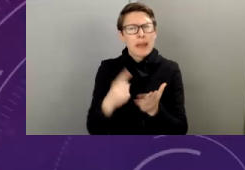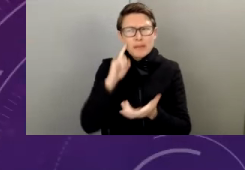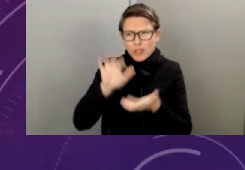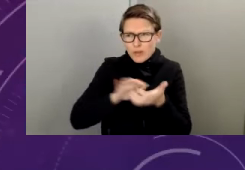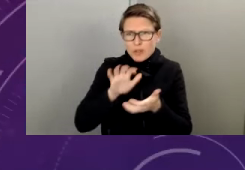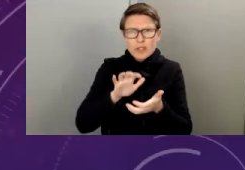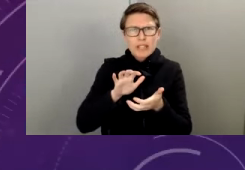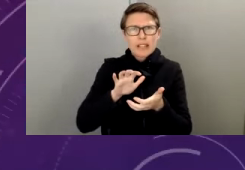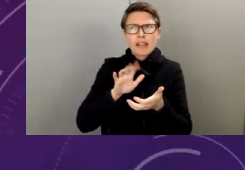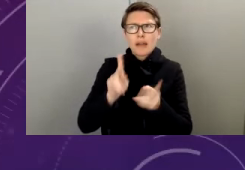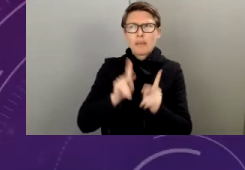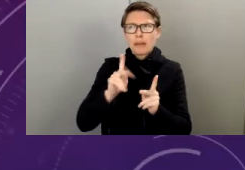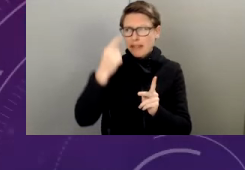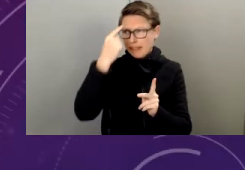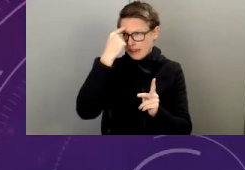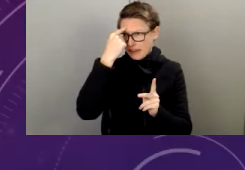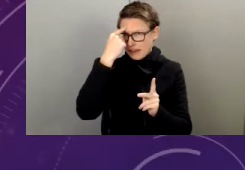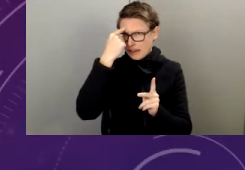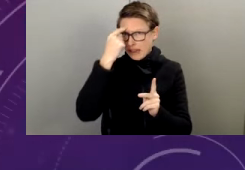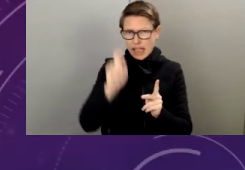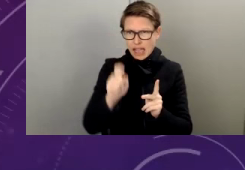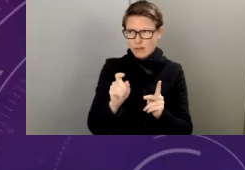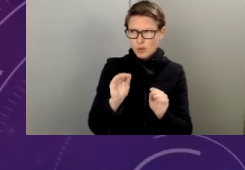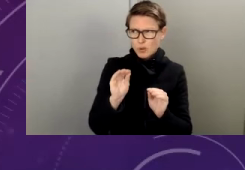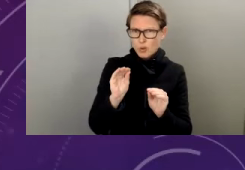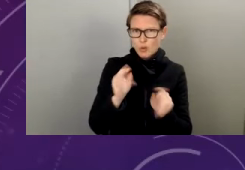they think that they have to enter their grades and as pass, no pass.